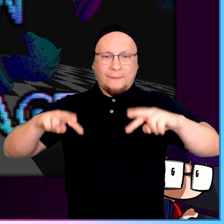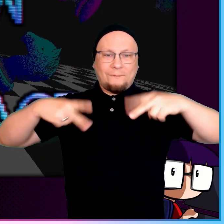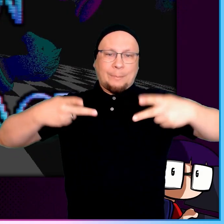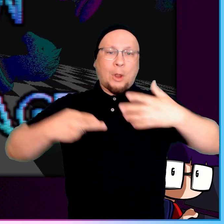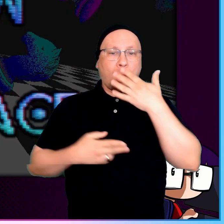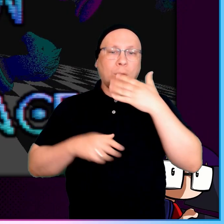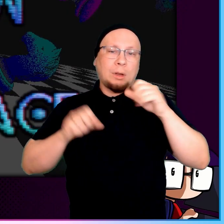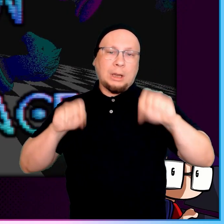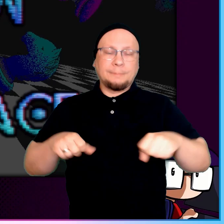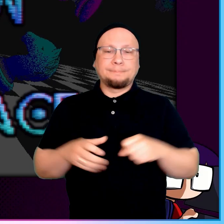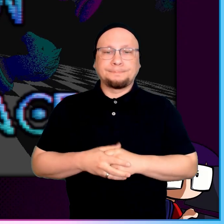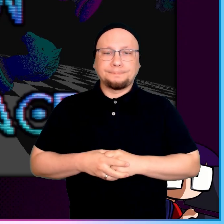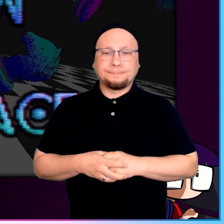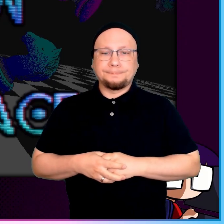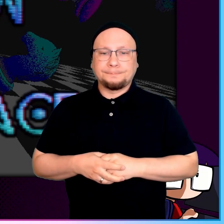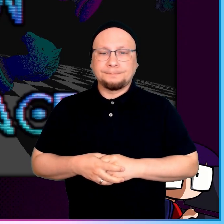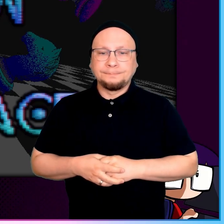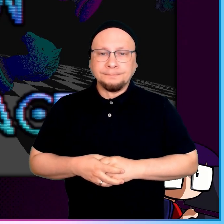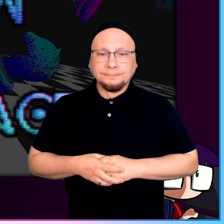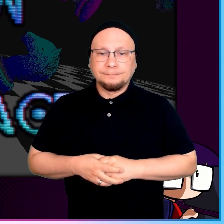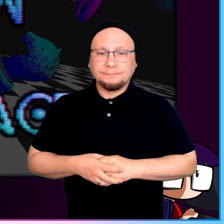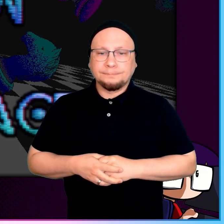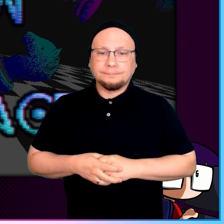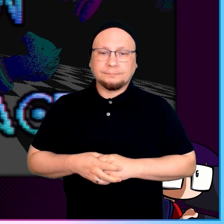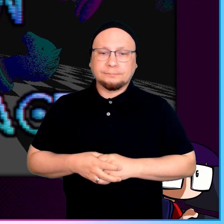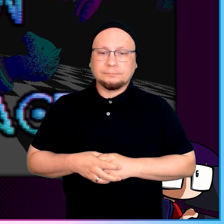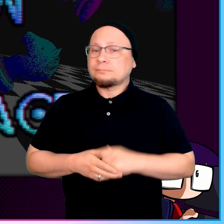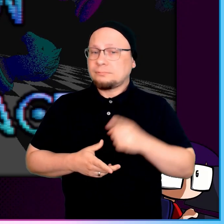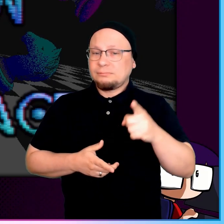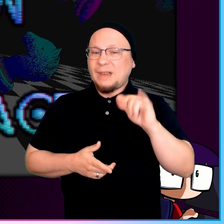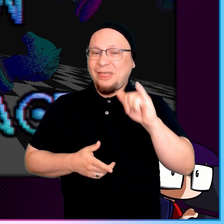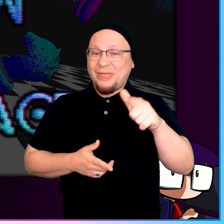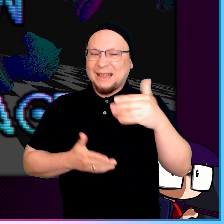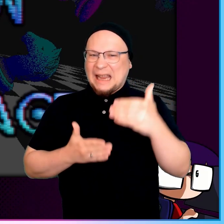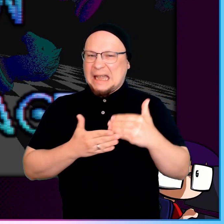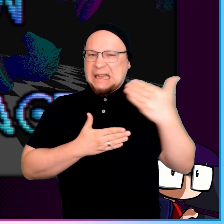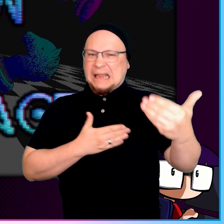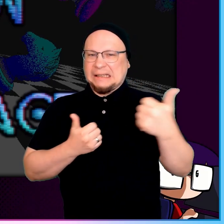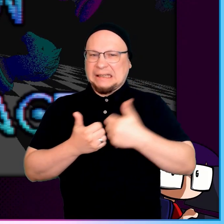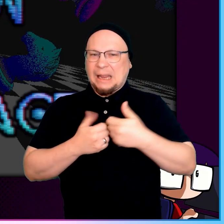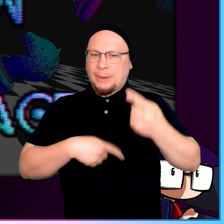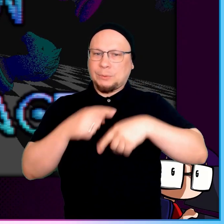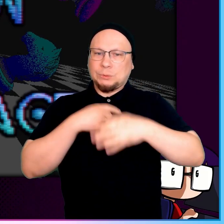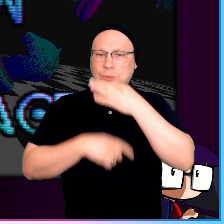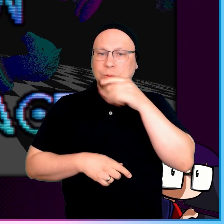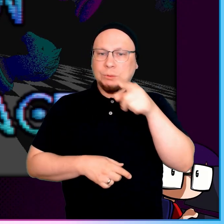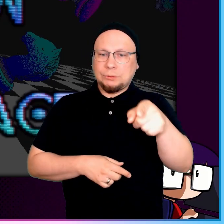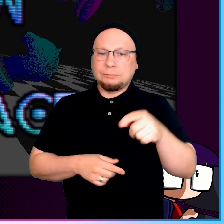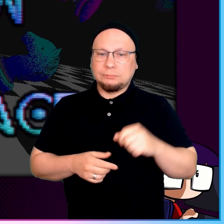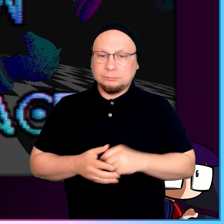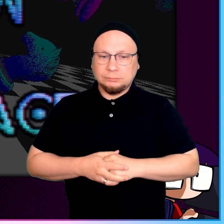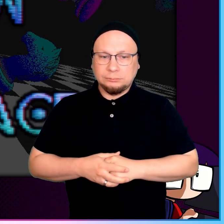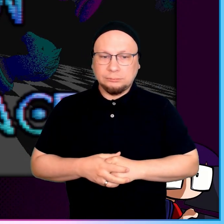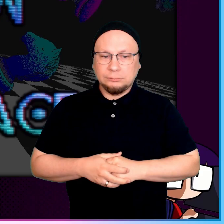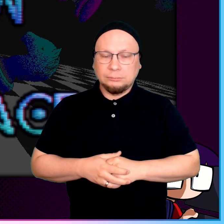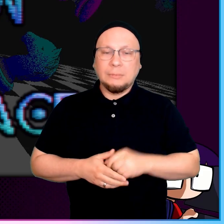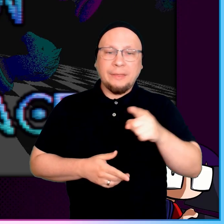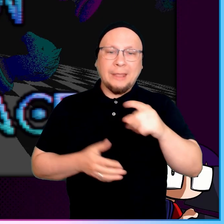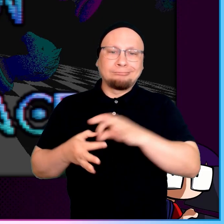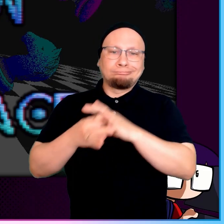Lastly, I'd like to give a little sneak peek into our next game, The Shadow Over Cyberspace, in which the Cthulhu mythos is re-told through